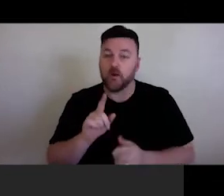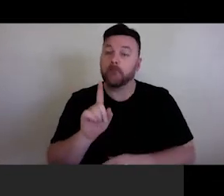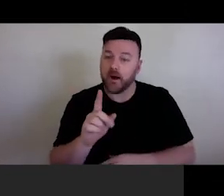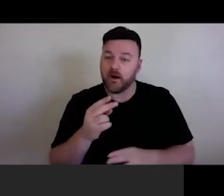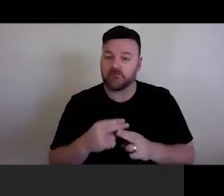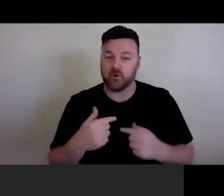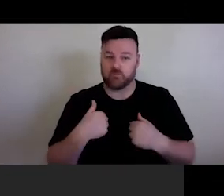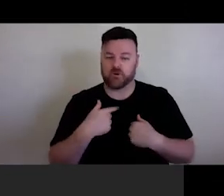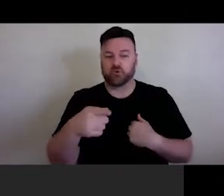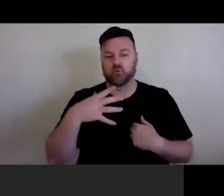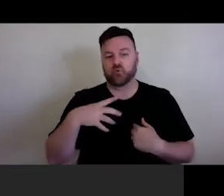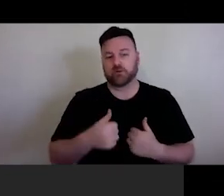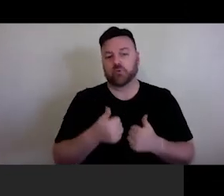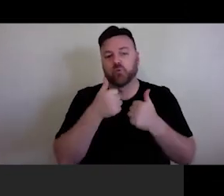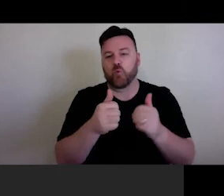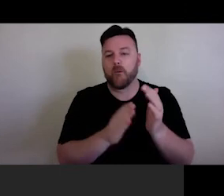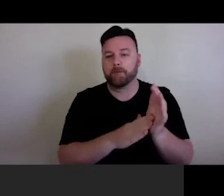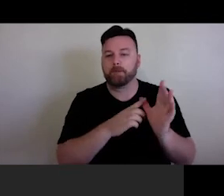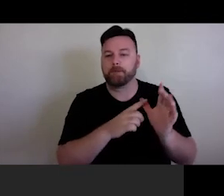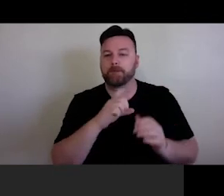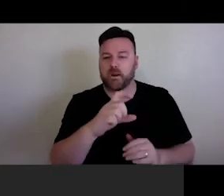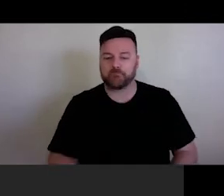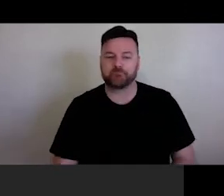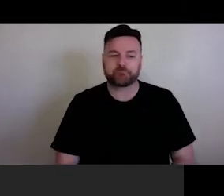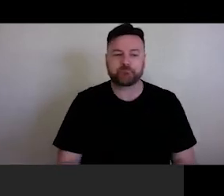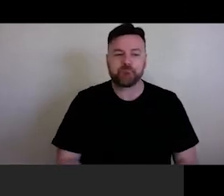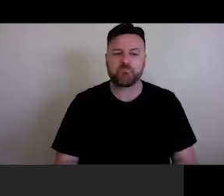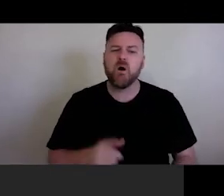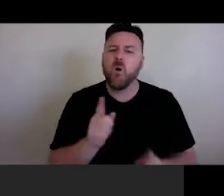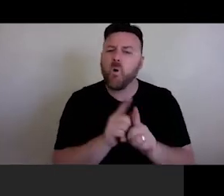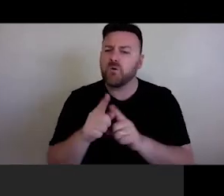need a good Mac. If you're working on the software model of this, your